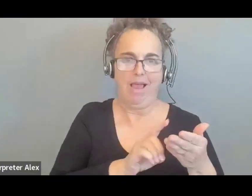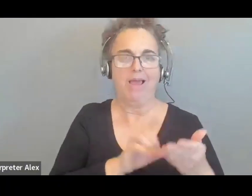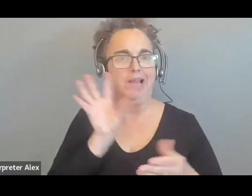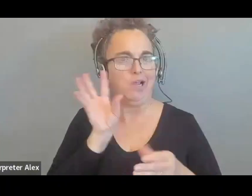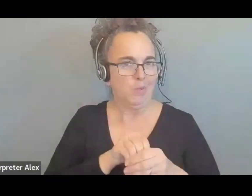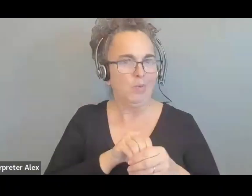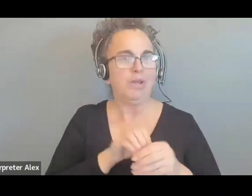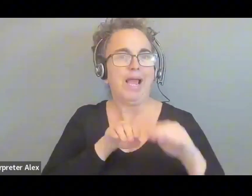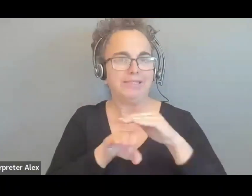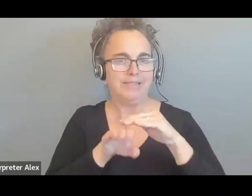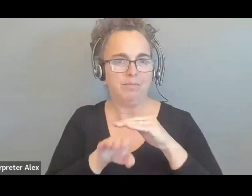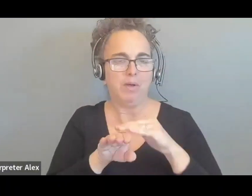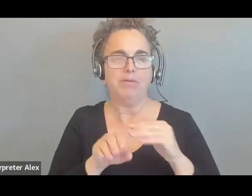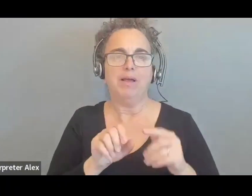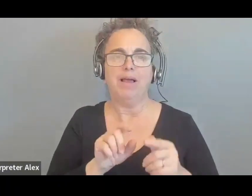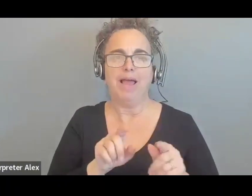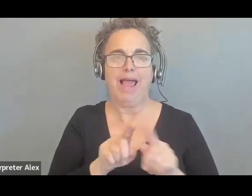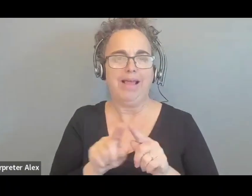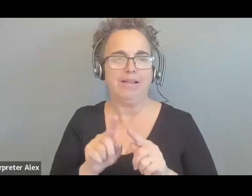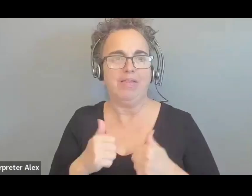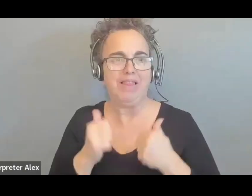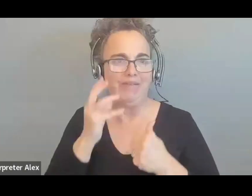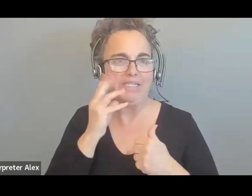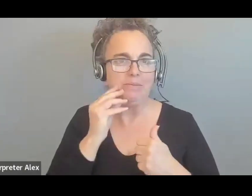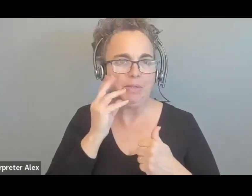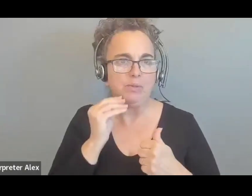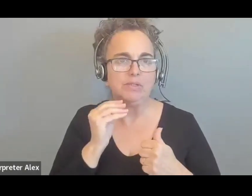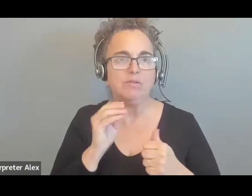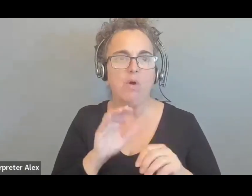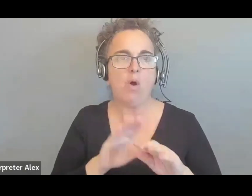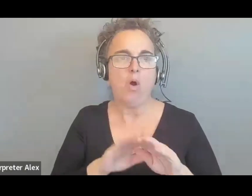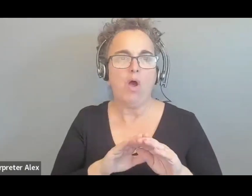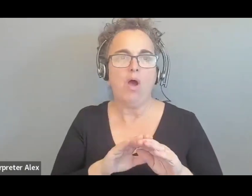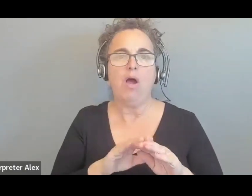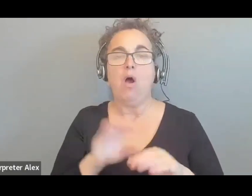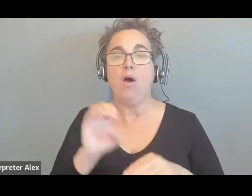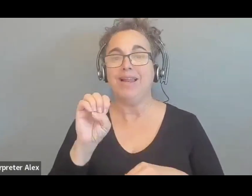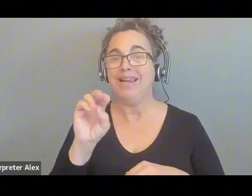a workplace experience on, on, on an enterprise scale.